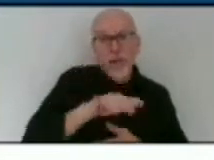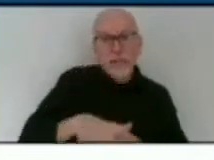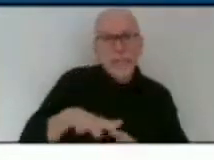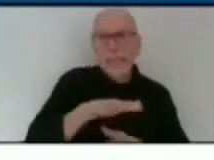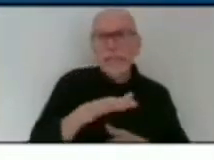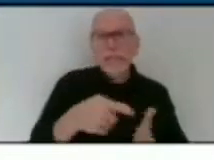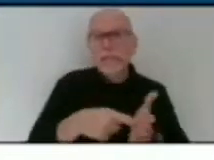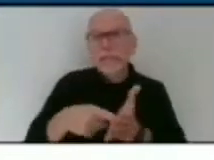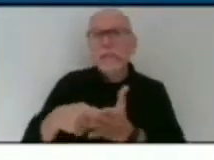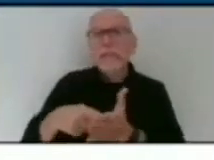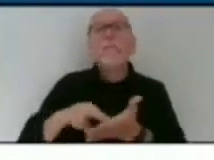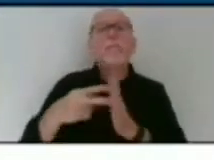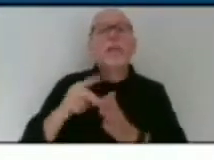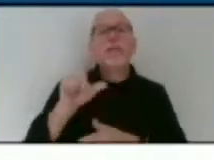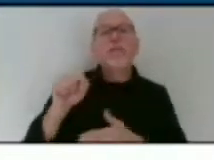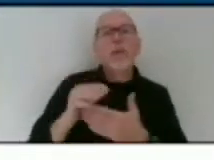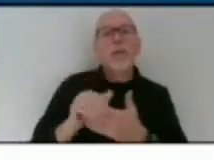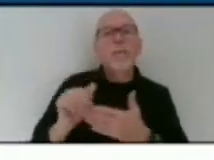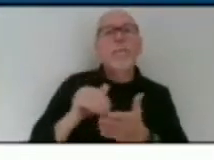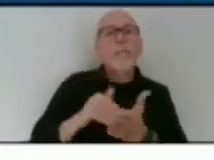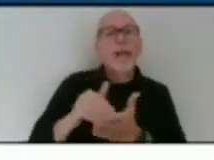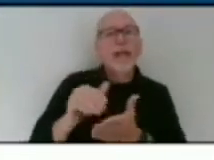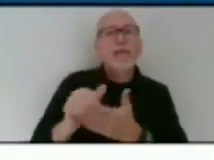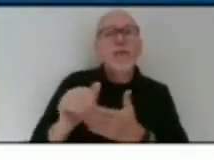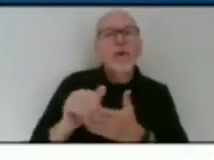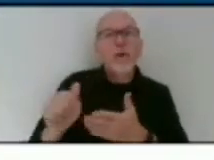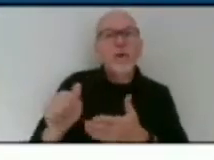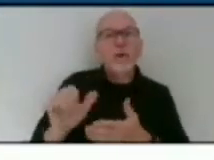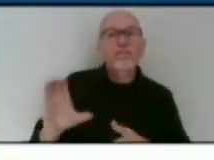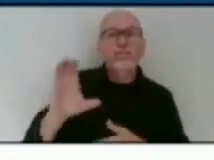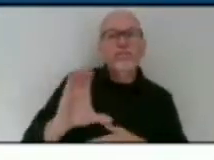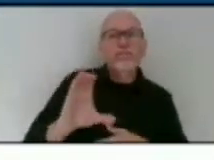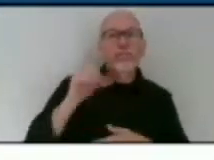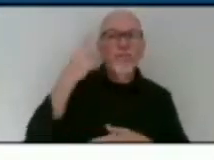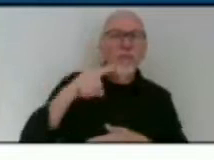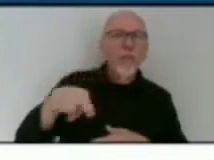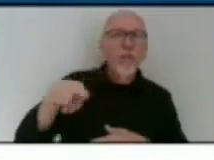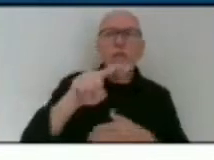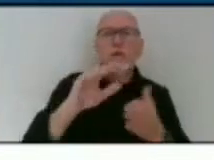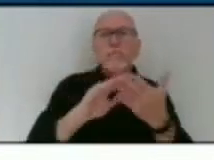million in grant of grants available to communities to support Covad mitigation